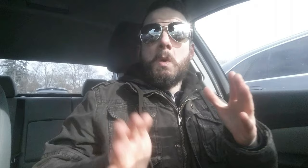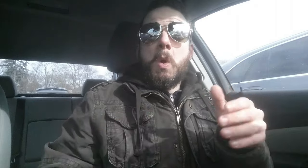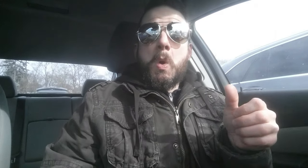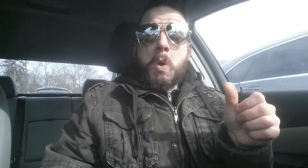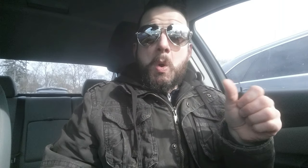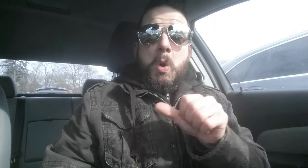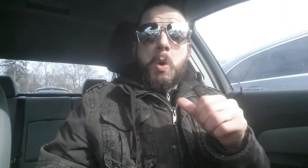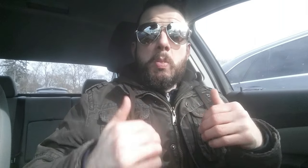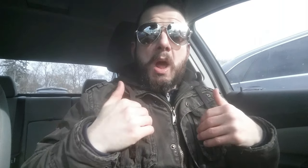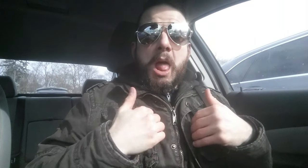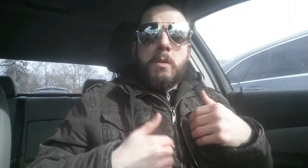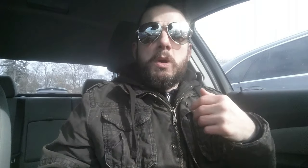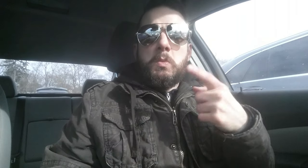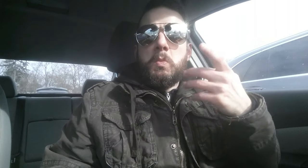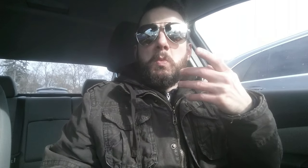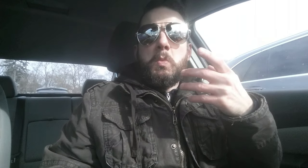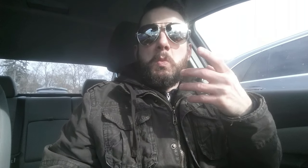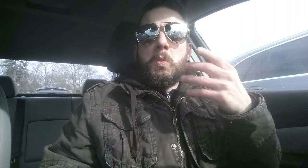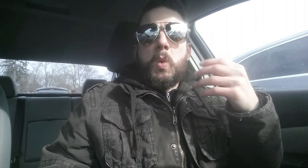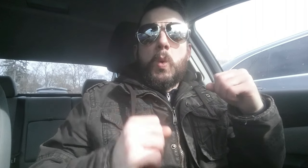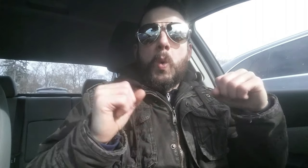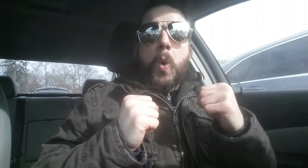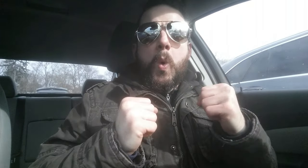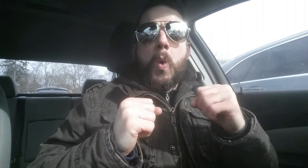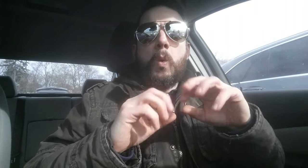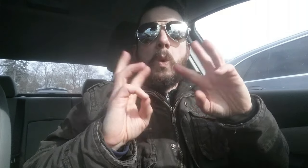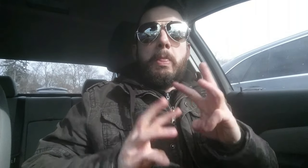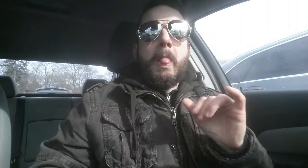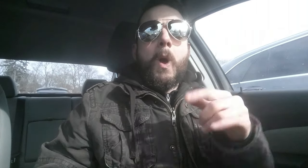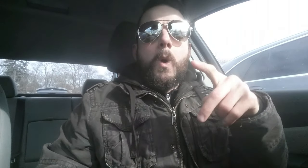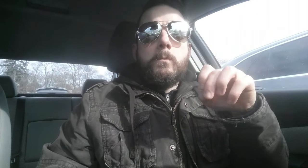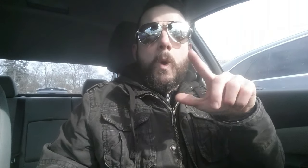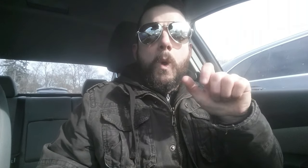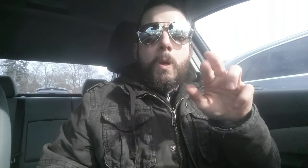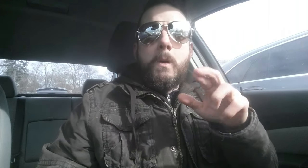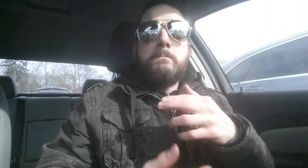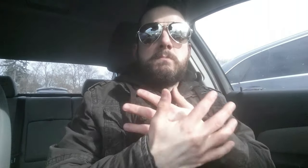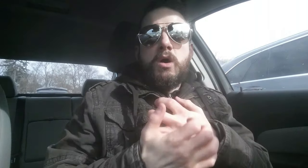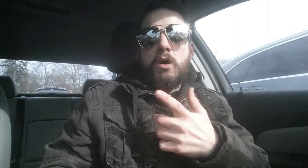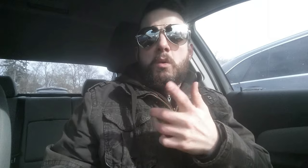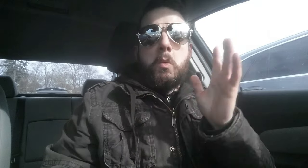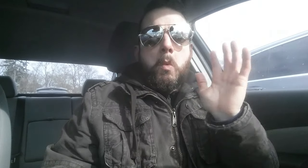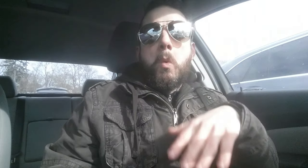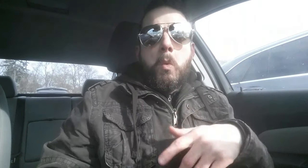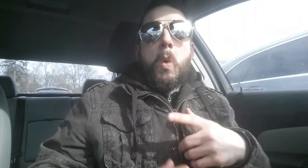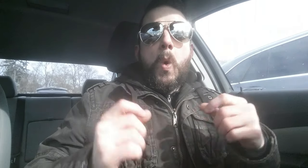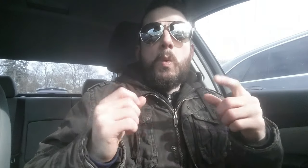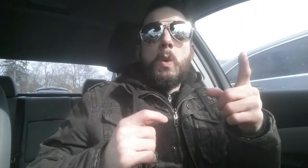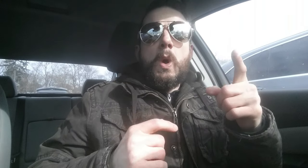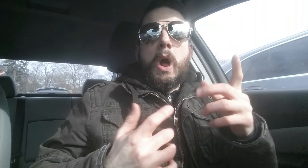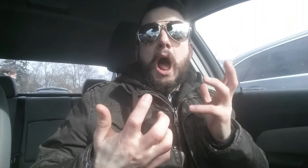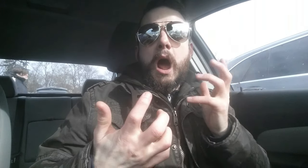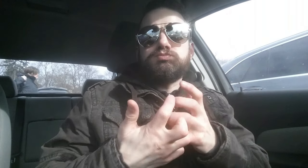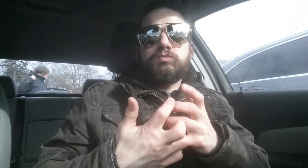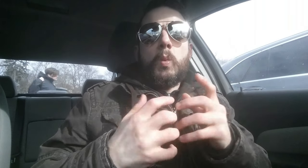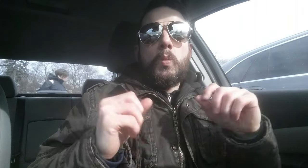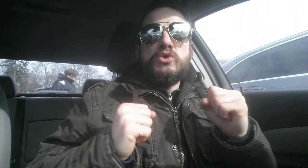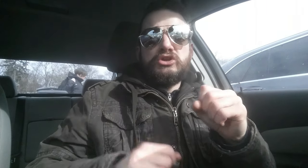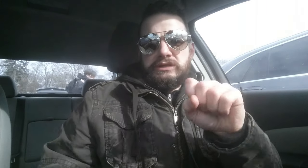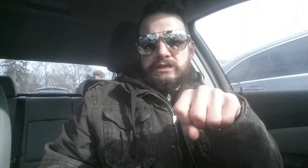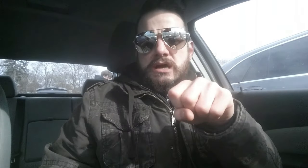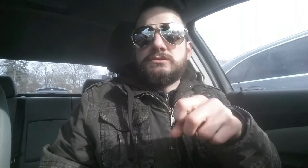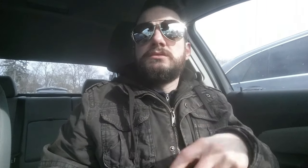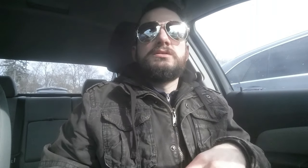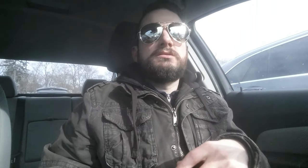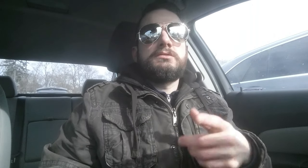There are other animals such as polar bears, they can tolerate the cold temperature.